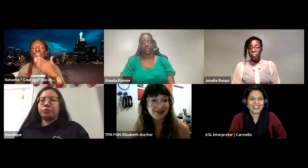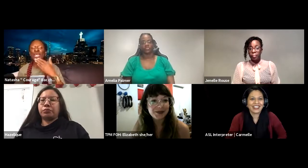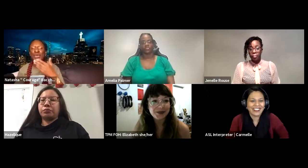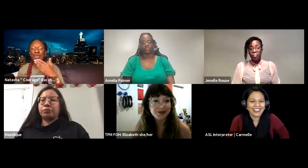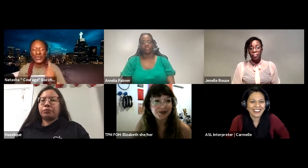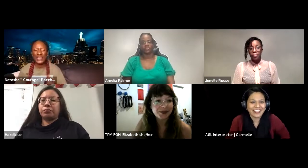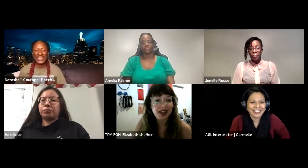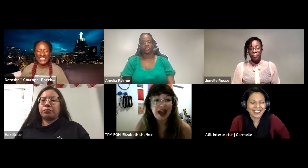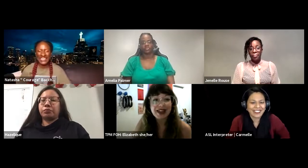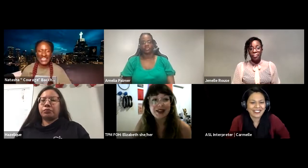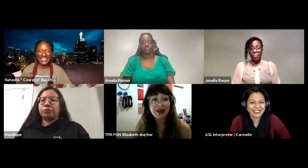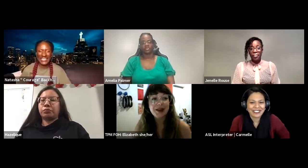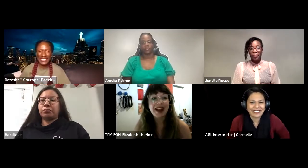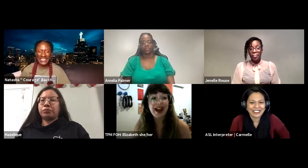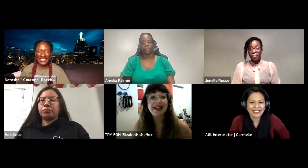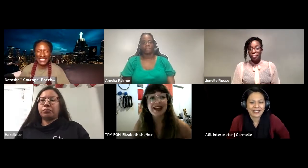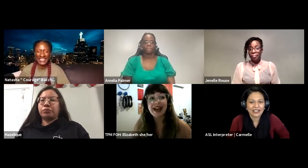thank you - that'll be a ten